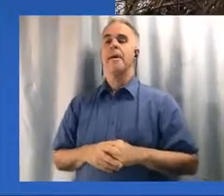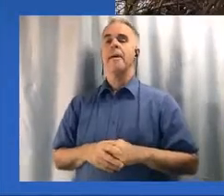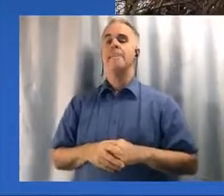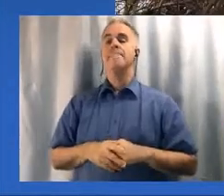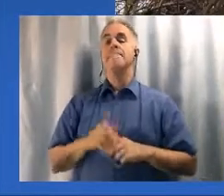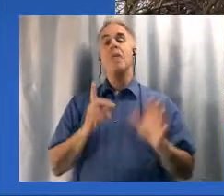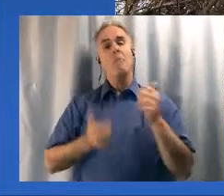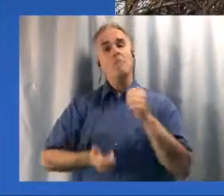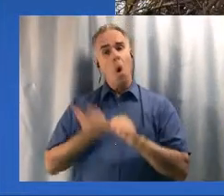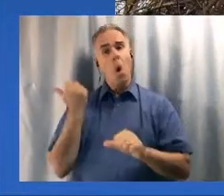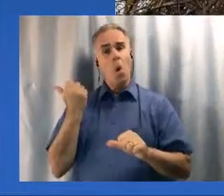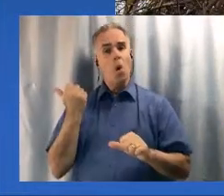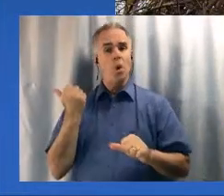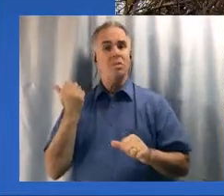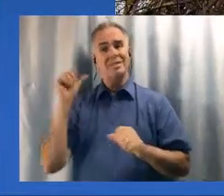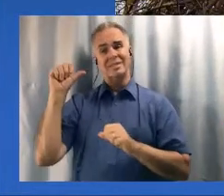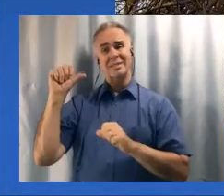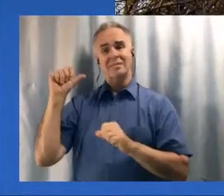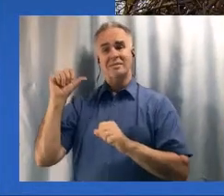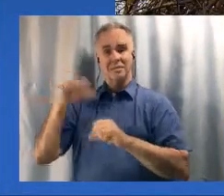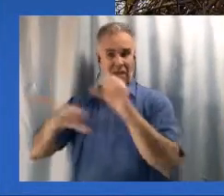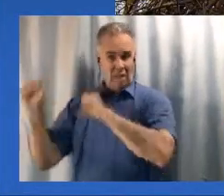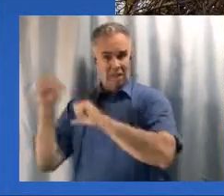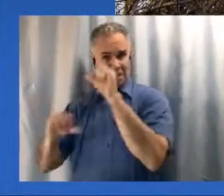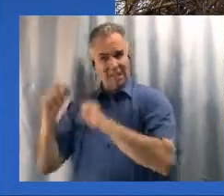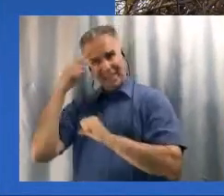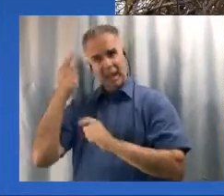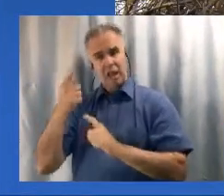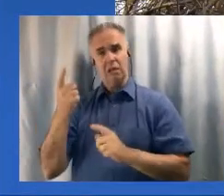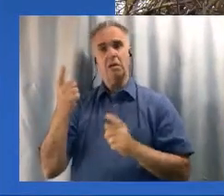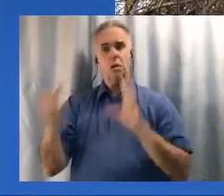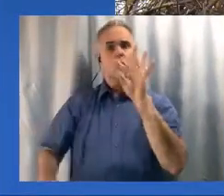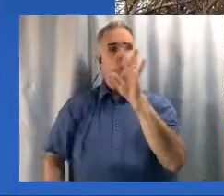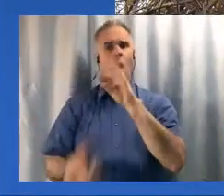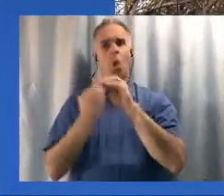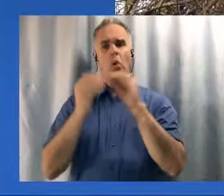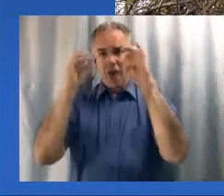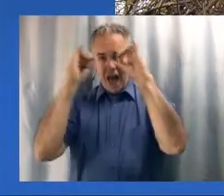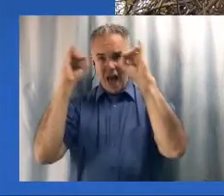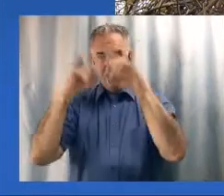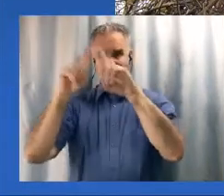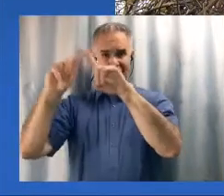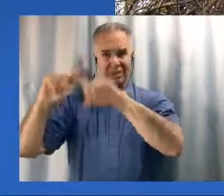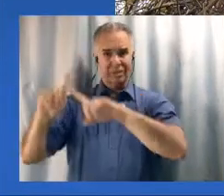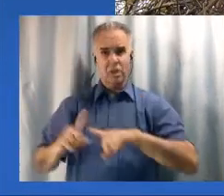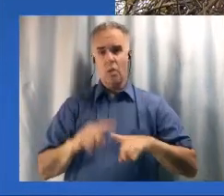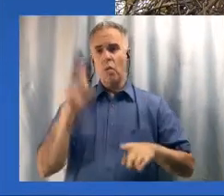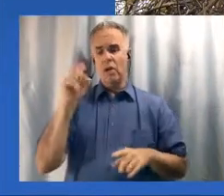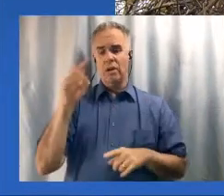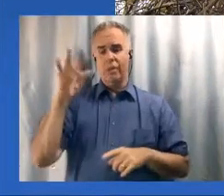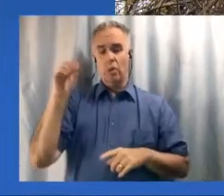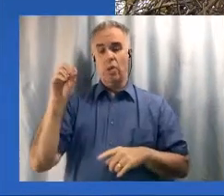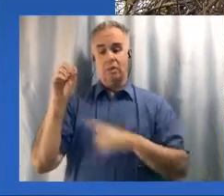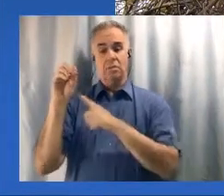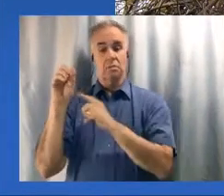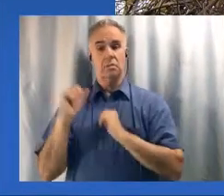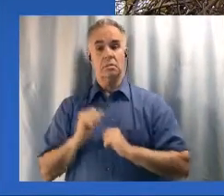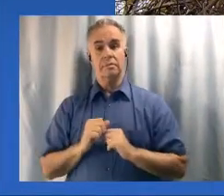Most scientists believe there are about 140 different kinds of owls living around the world.